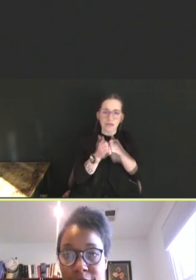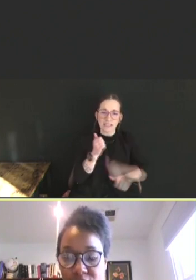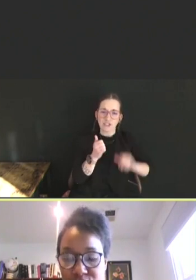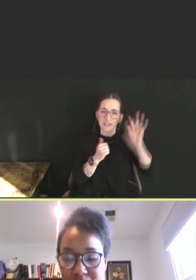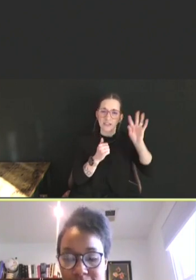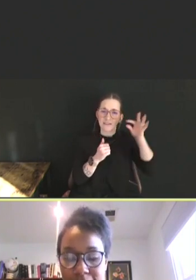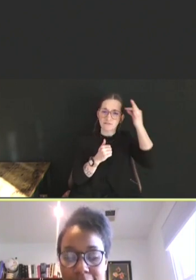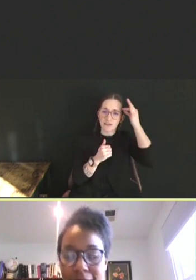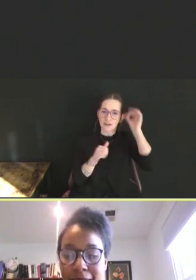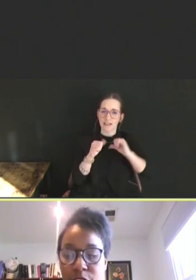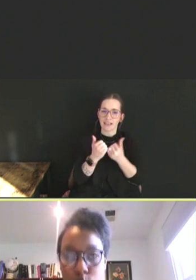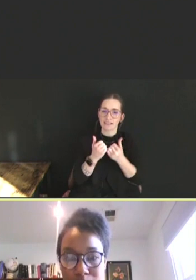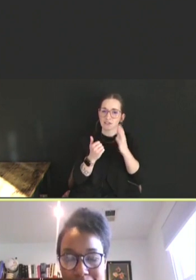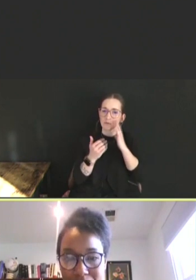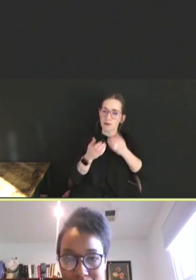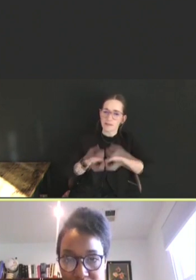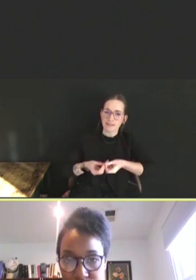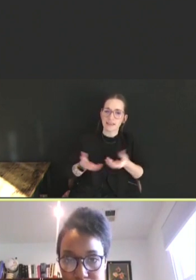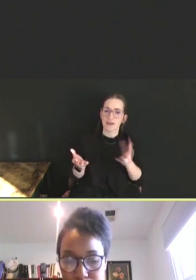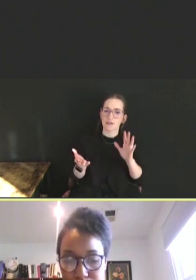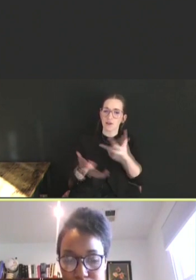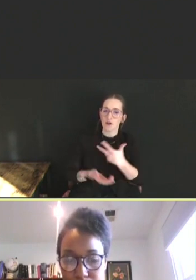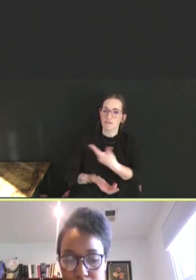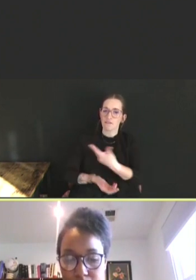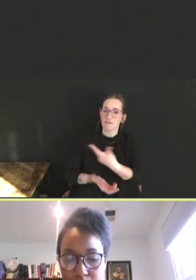functions in a coordinated fashion.